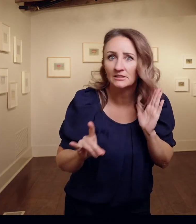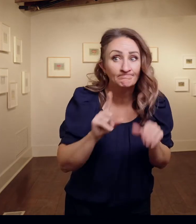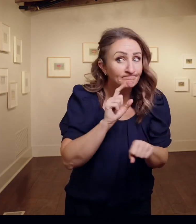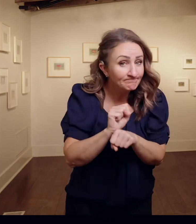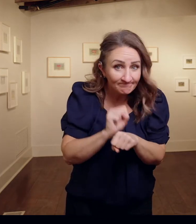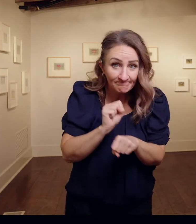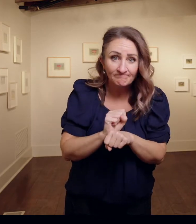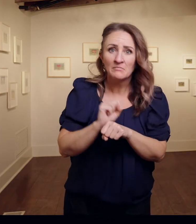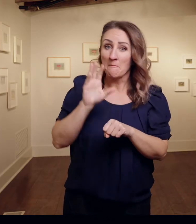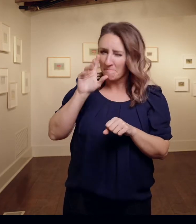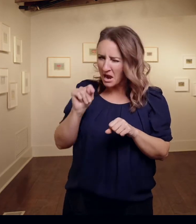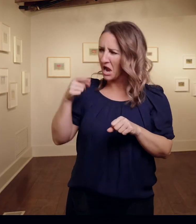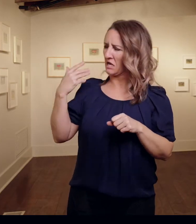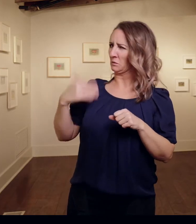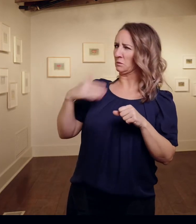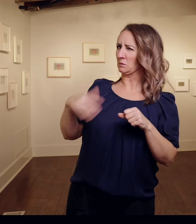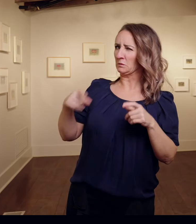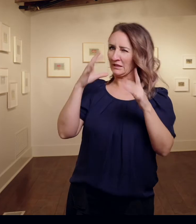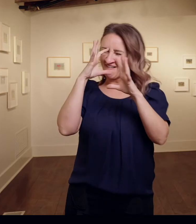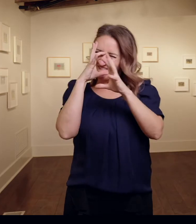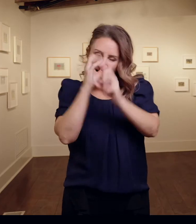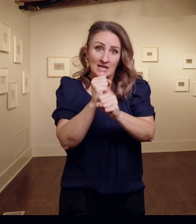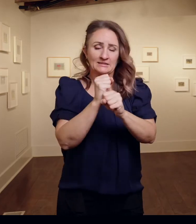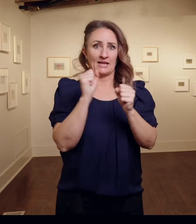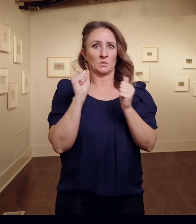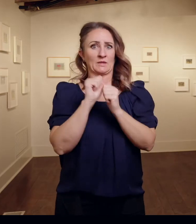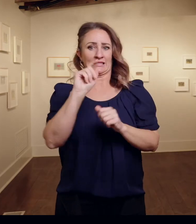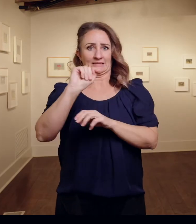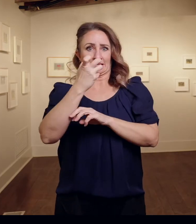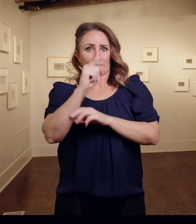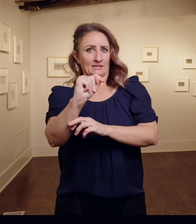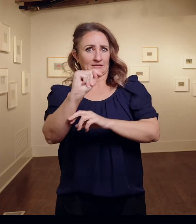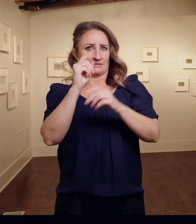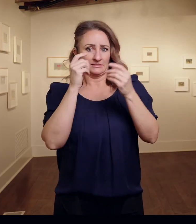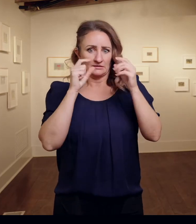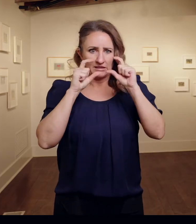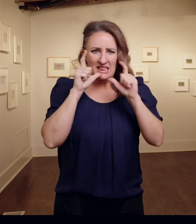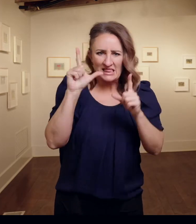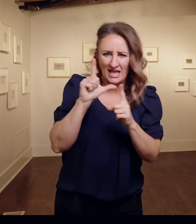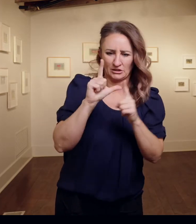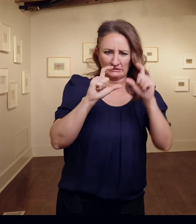Although he never learned to read, Castle was clearly fascinated with how written language functioned.